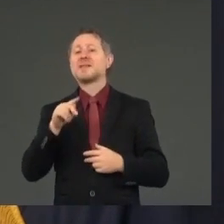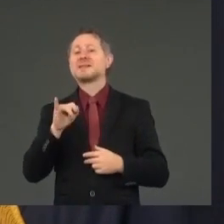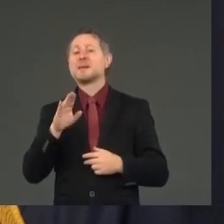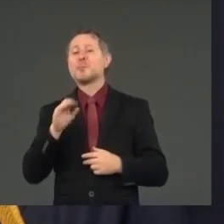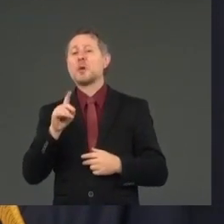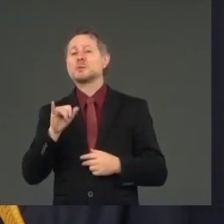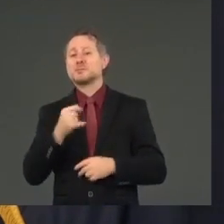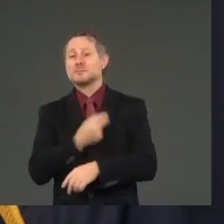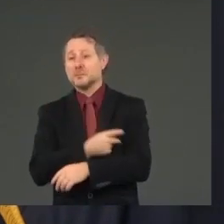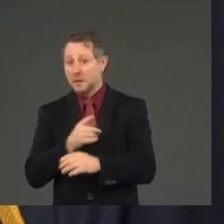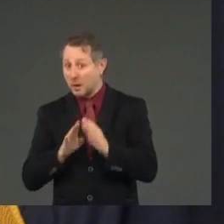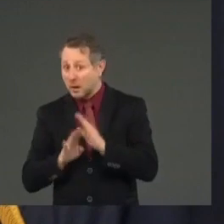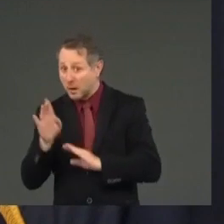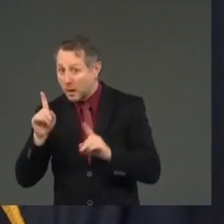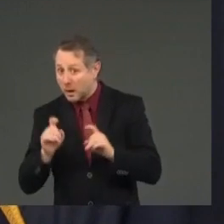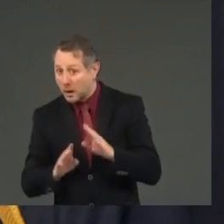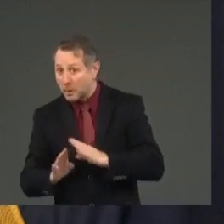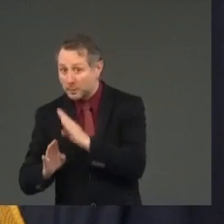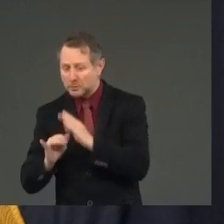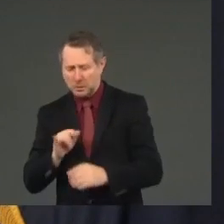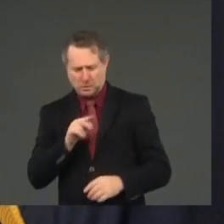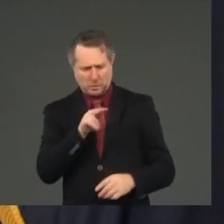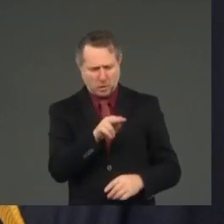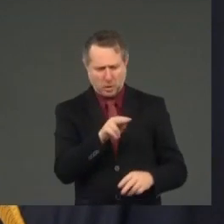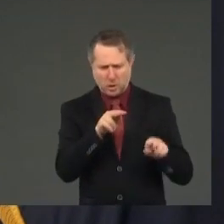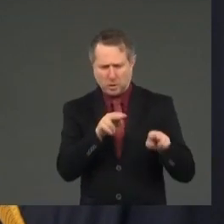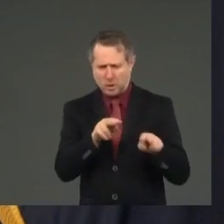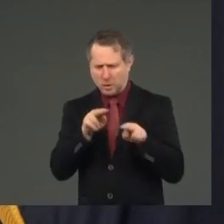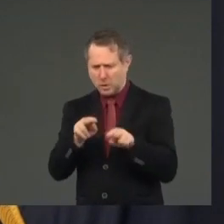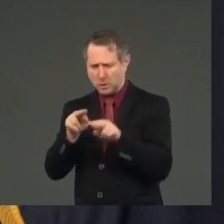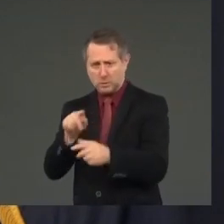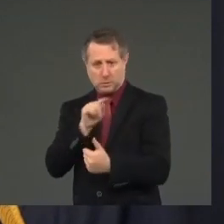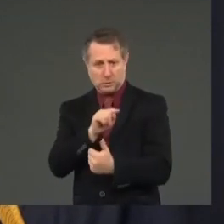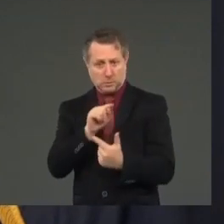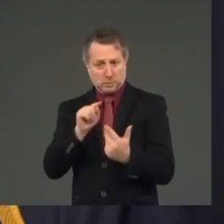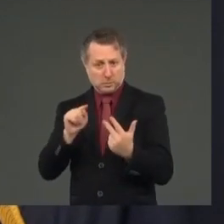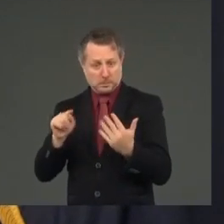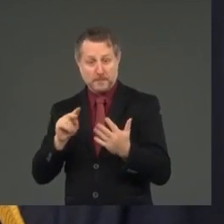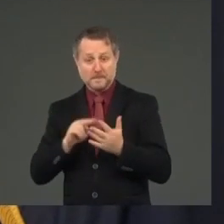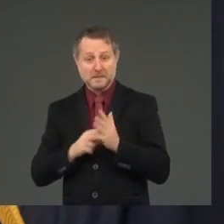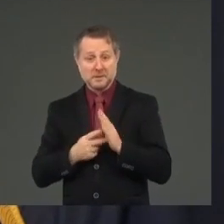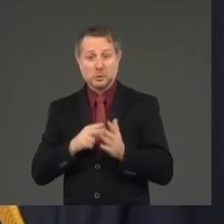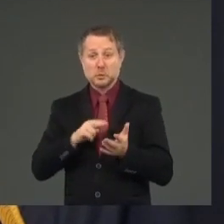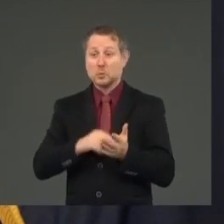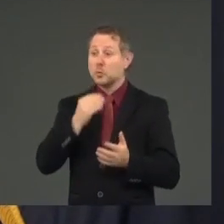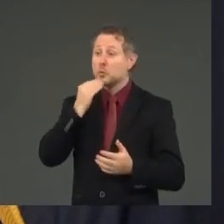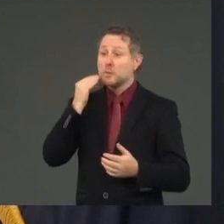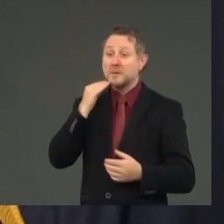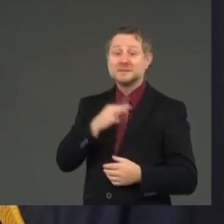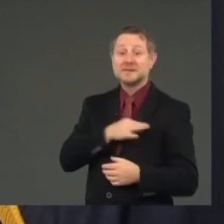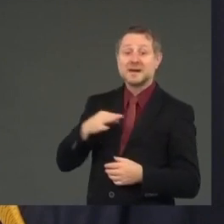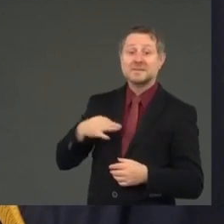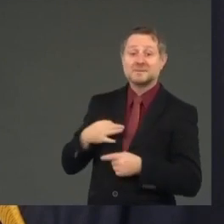DOOR, IS THAT NUMBER GOING UP. YOUR ANTIBODY TESTING, IS THAT GOING UP.